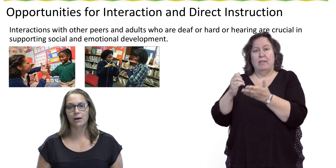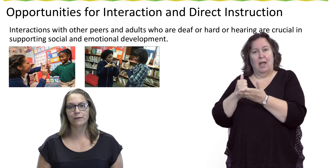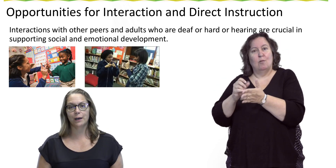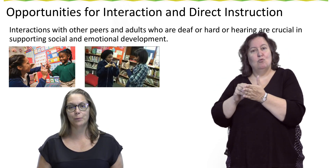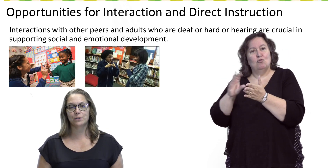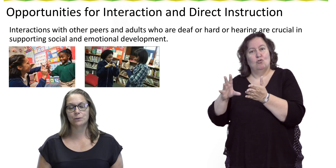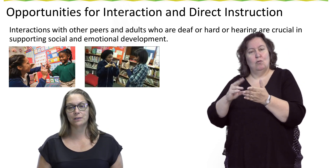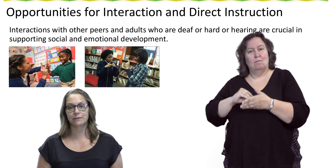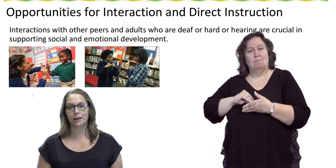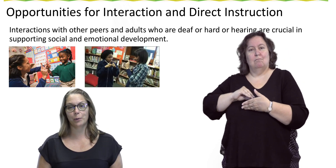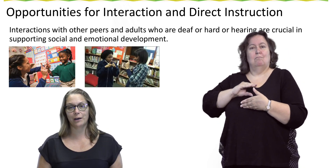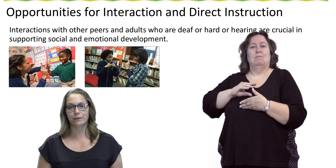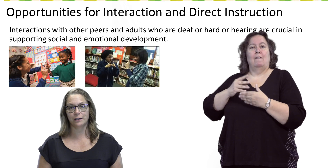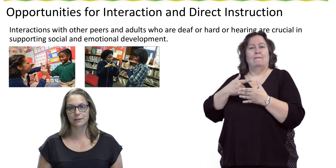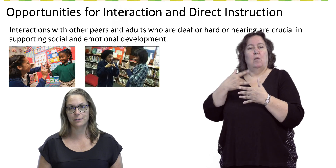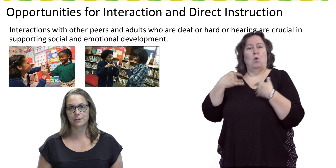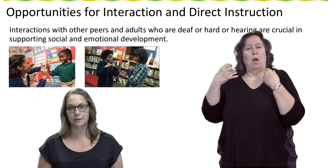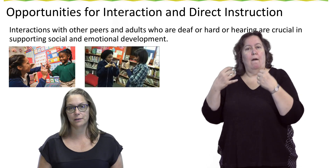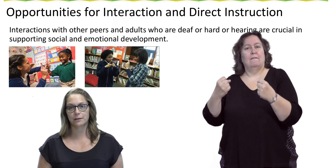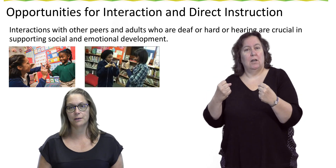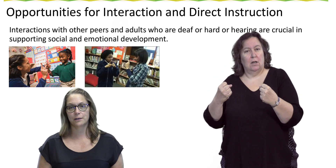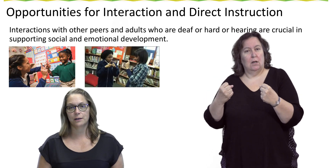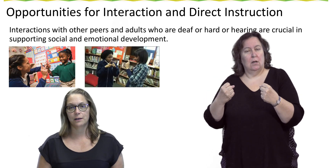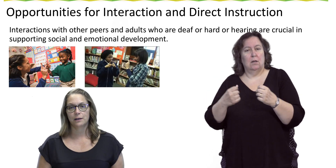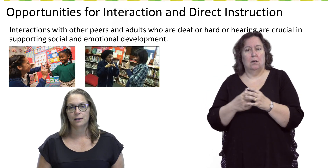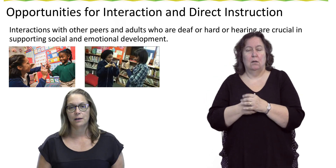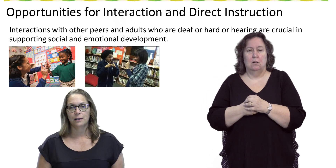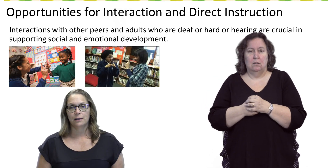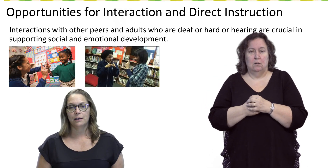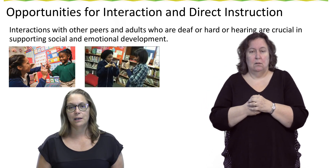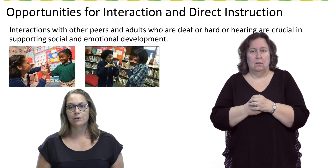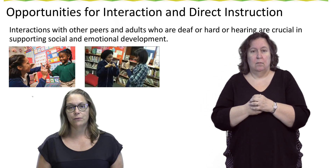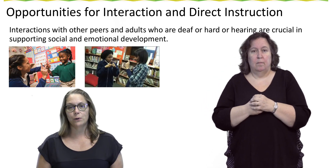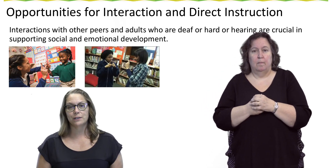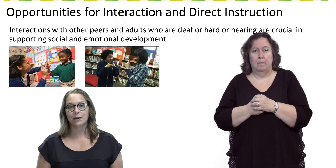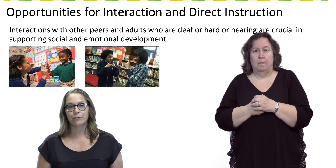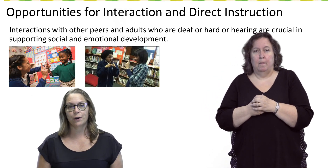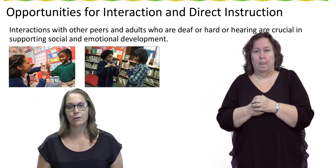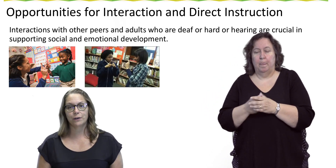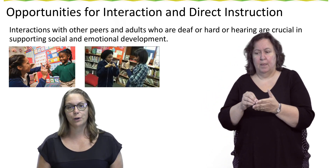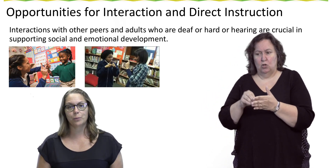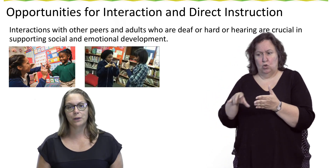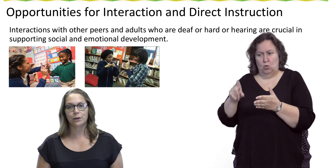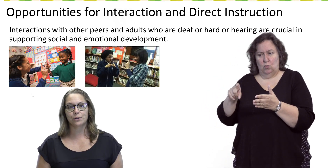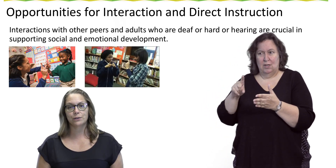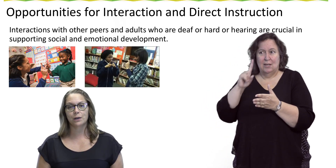often helps students develop confidence. The need for deaf or hard of hearing peers